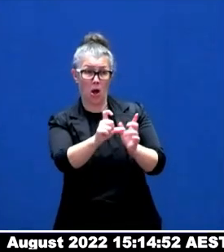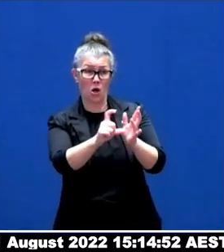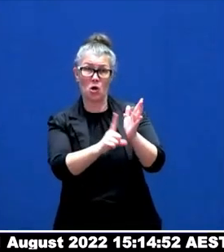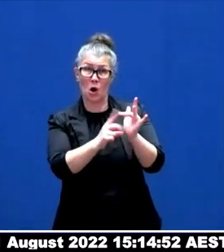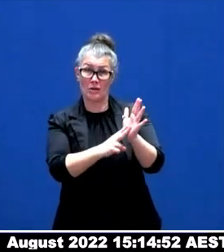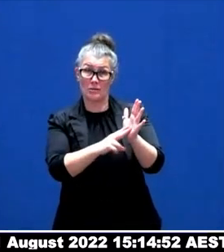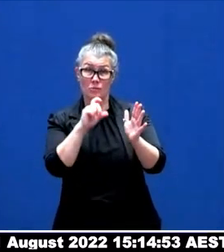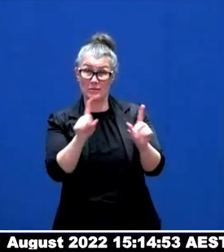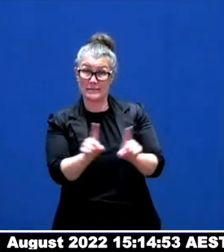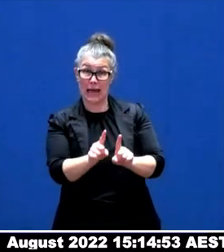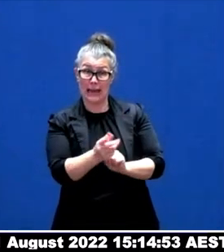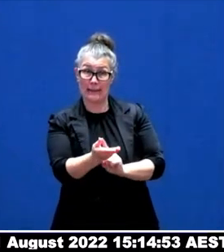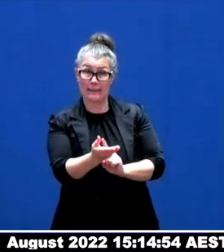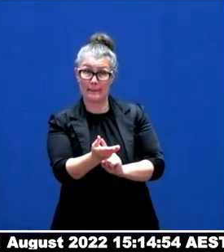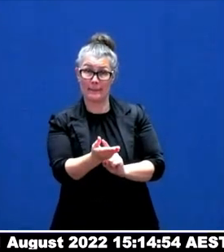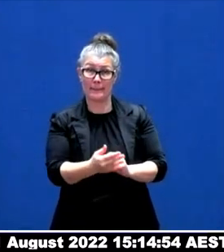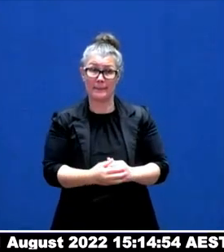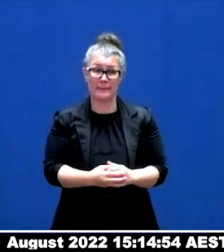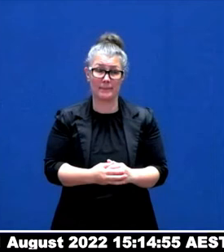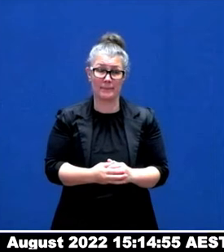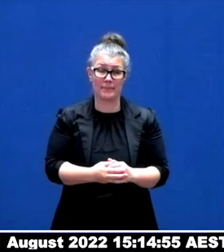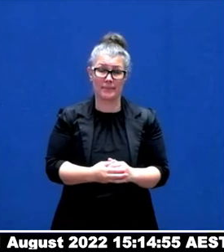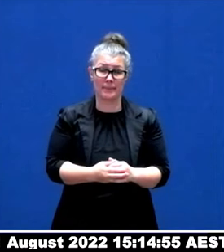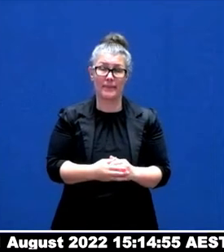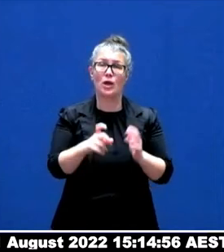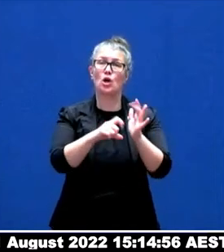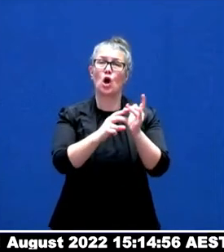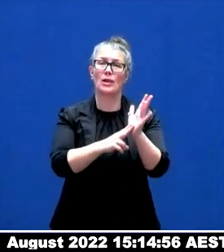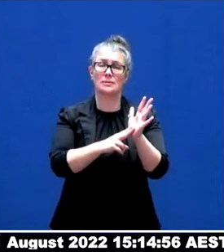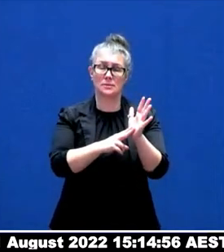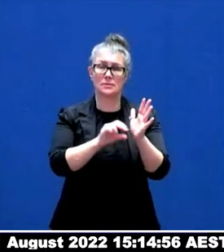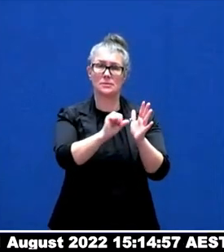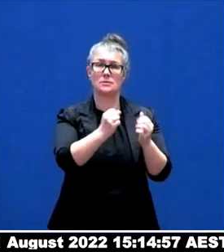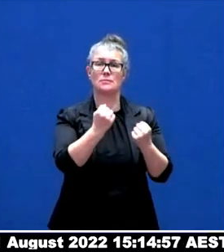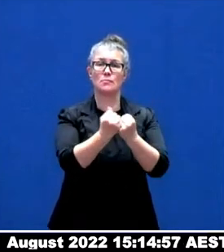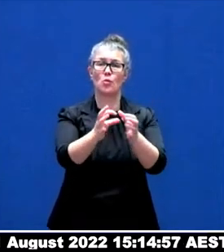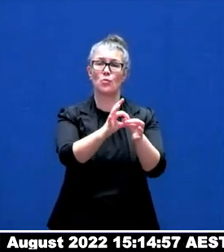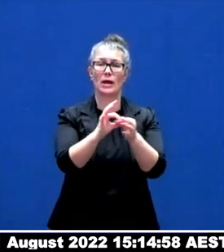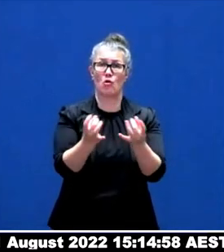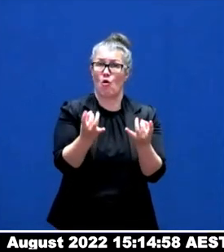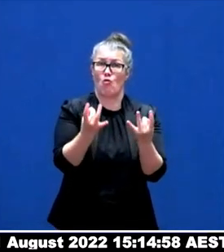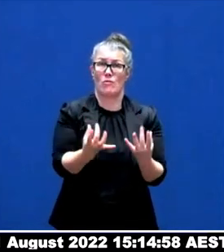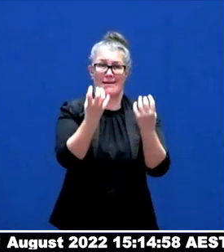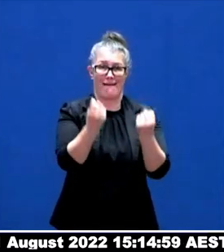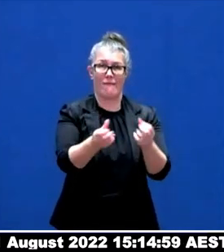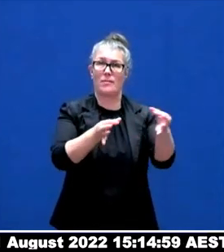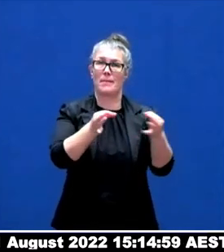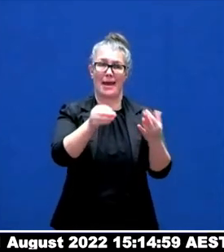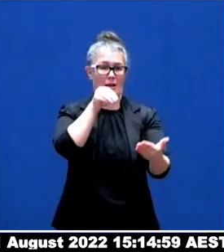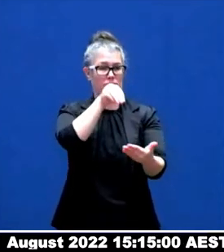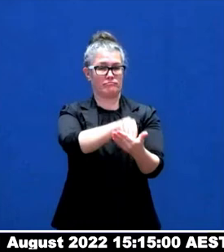Colin's support coordination was already in his plan during - you know, prior